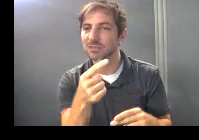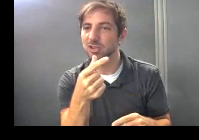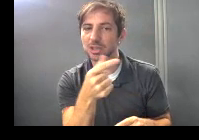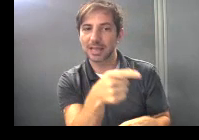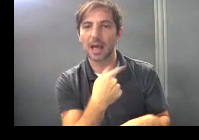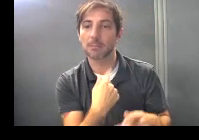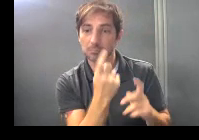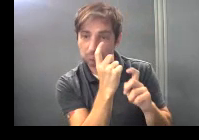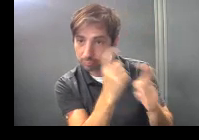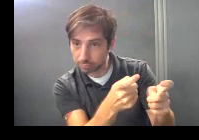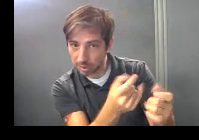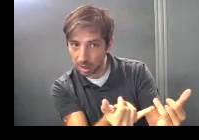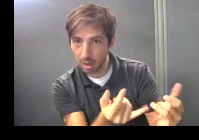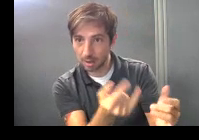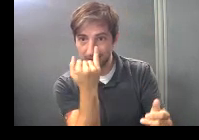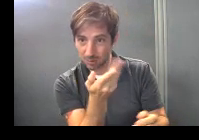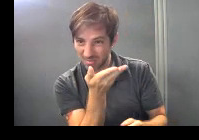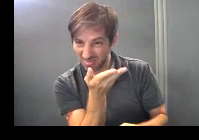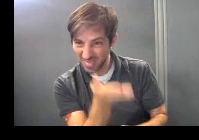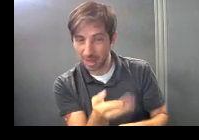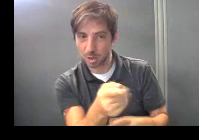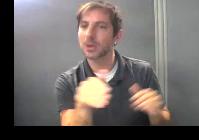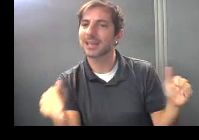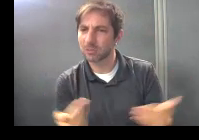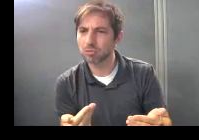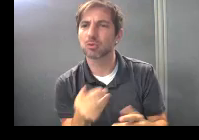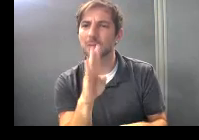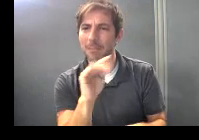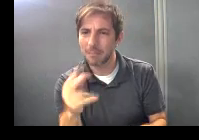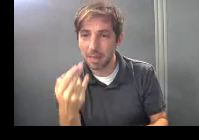THERE. YOU CAN INTRODUCE BETH.